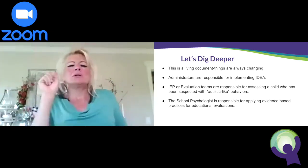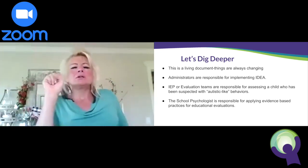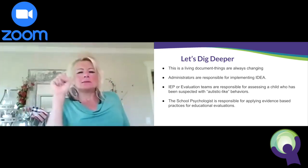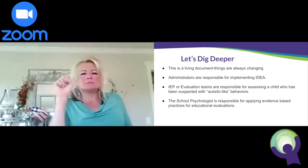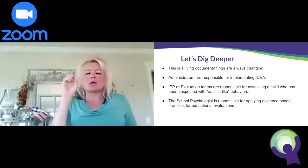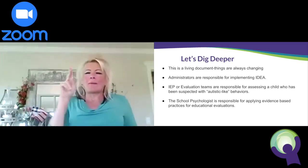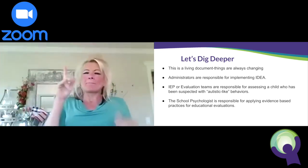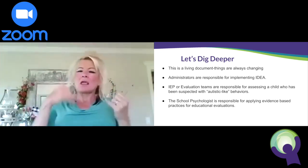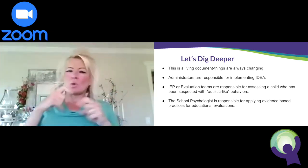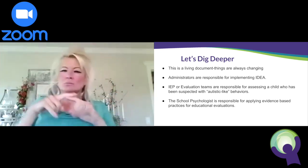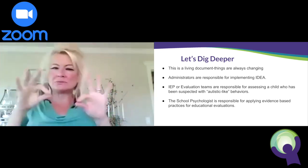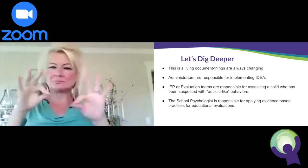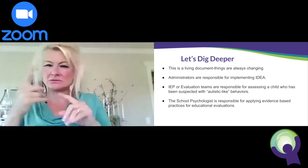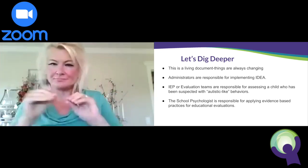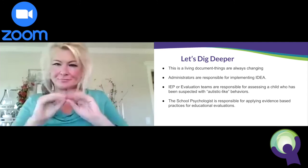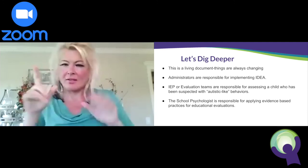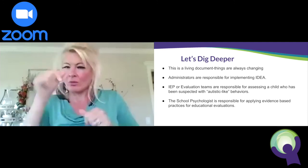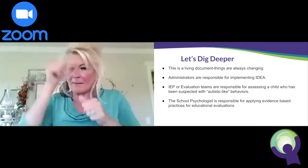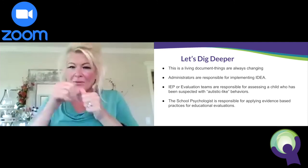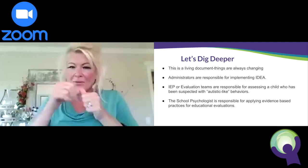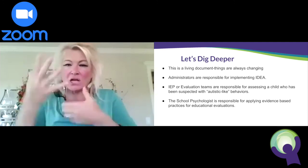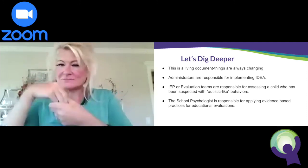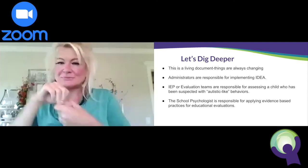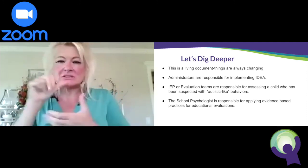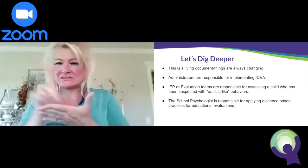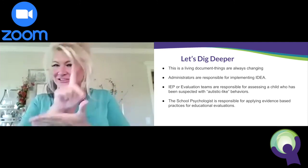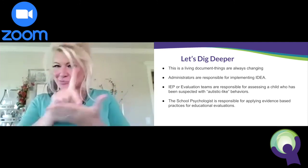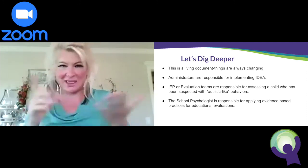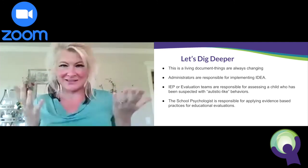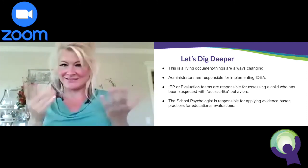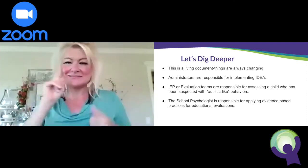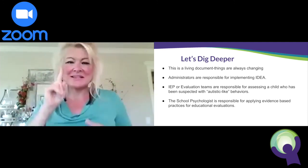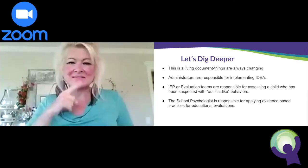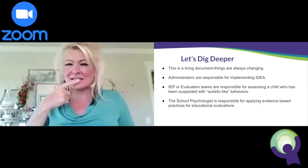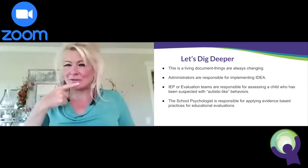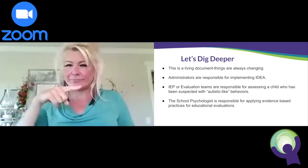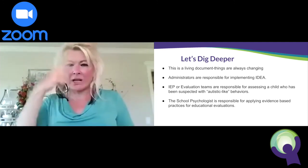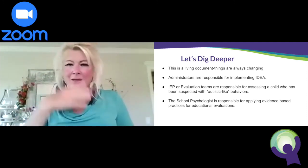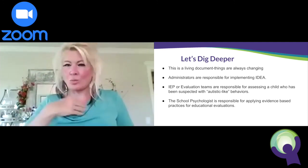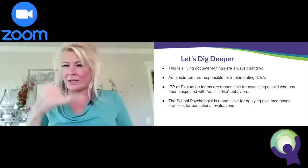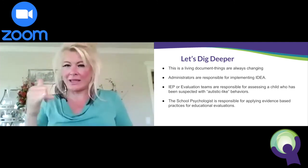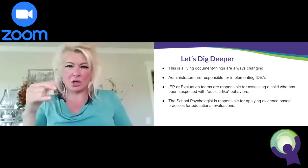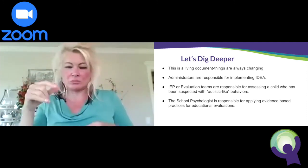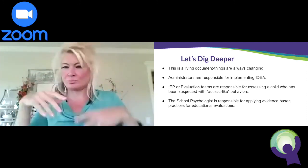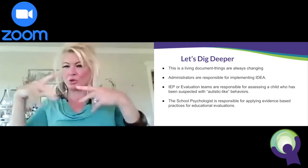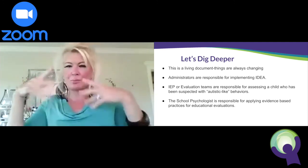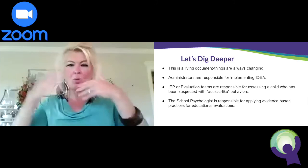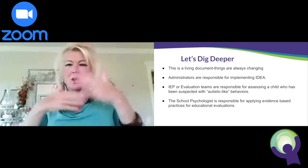fast, okay! So one of the things that I want to explain. Remember, we're not trying to--